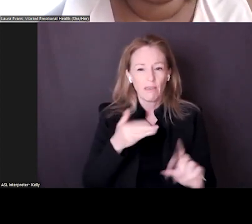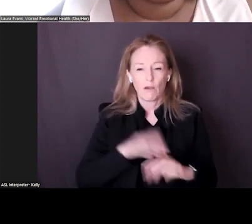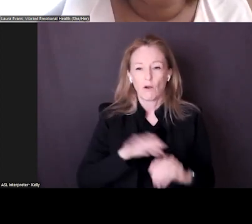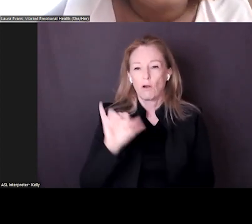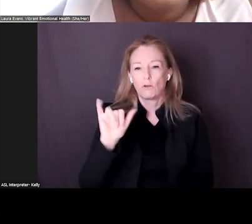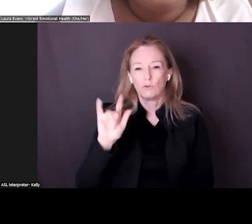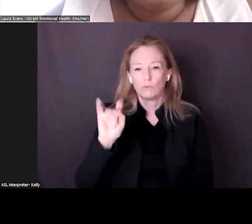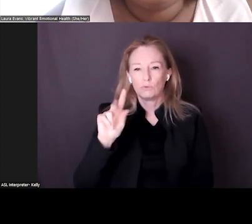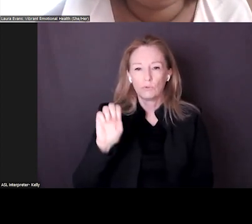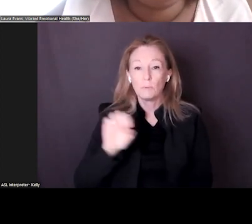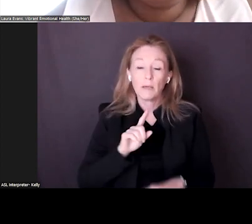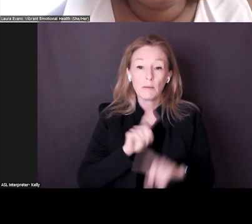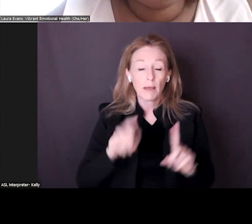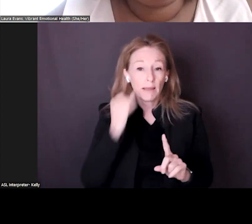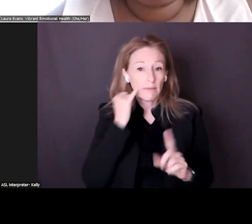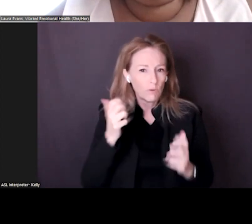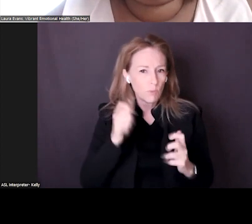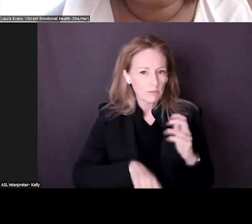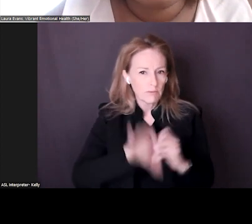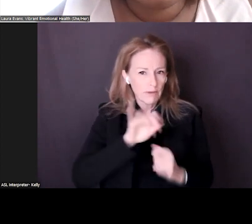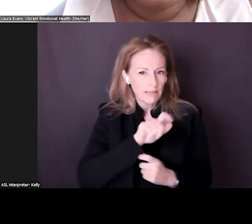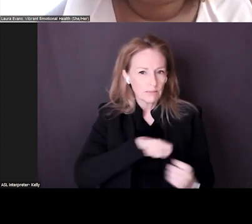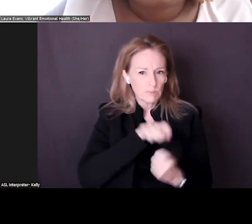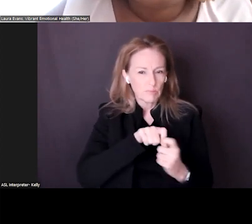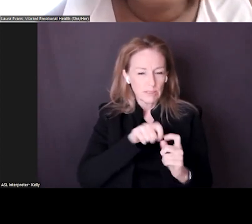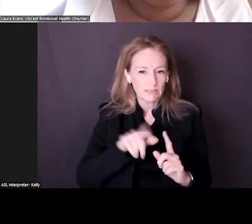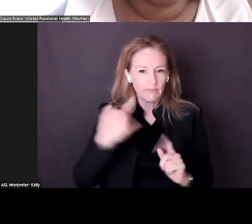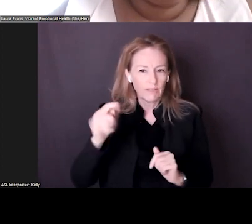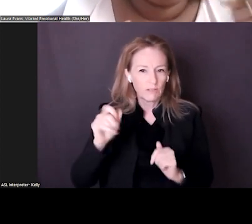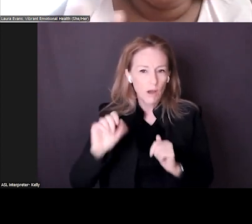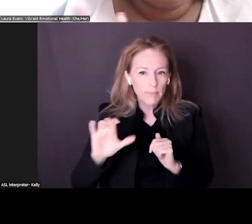CERTAIN SEGMENT AND WHAT IS THE PARTICULAR HOT SEAT TOPIC, WE